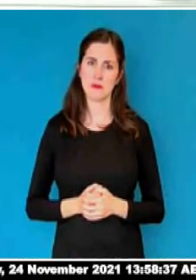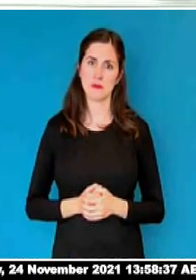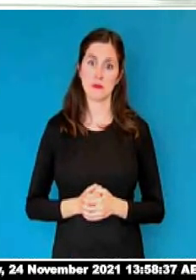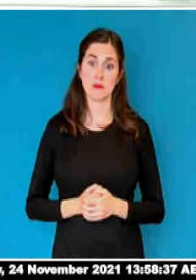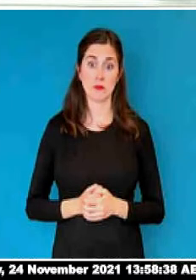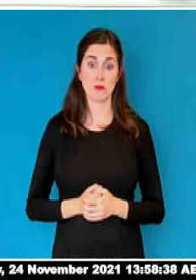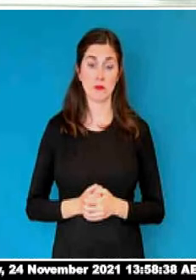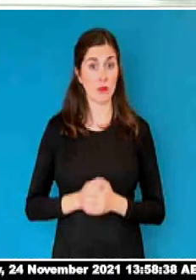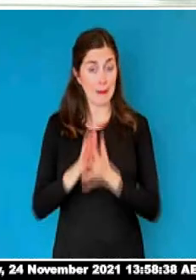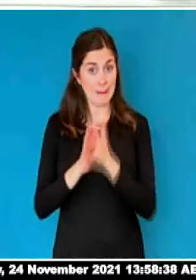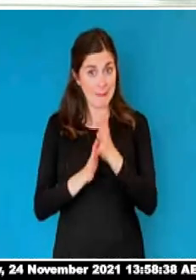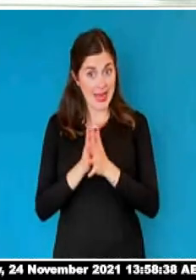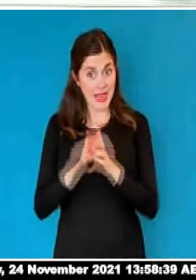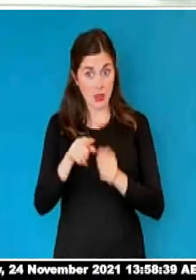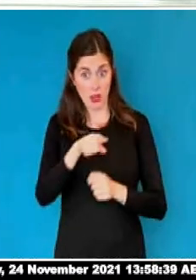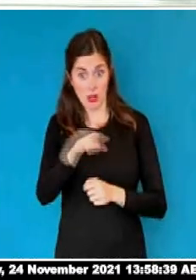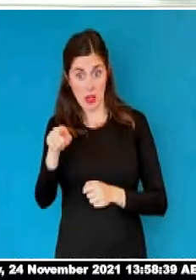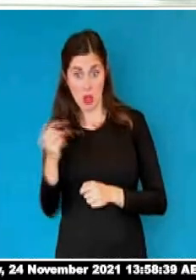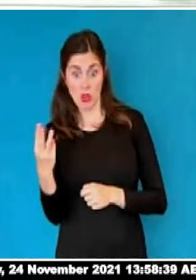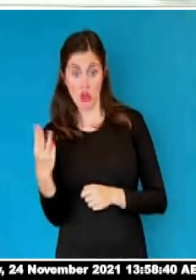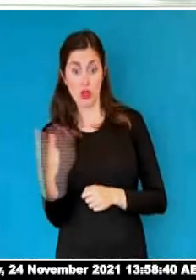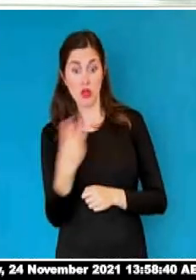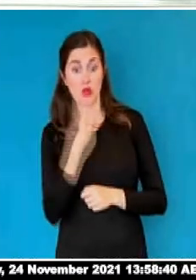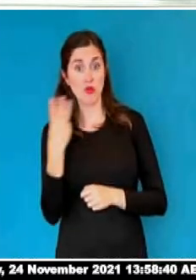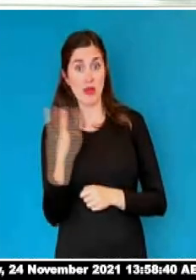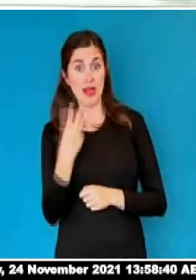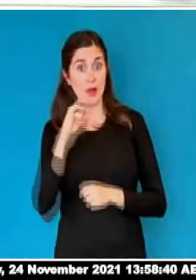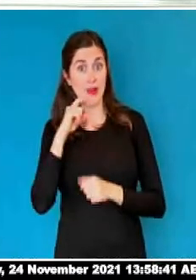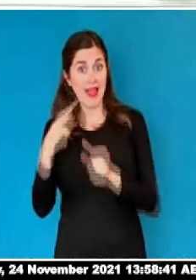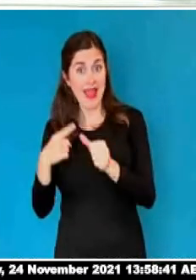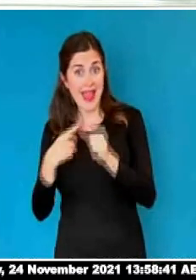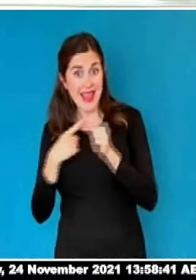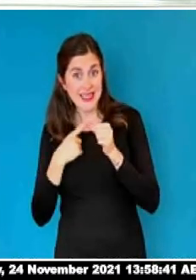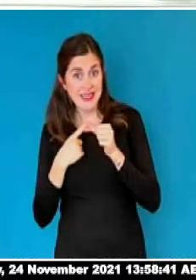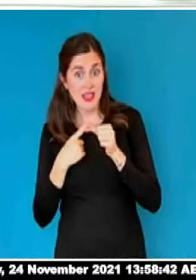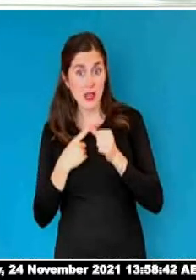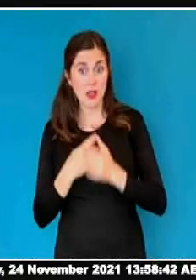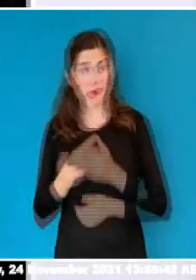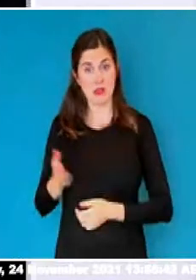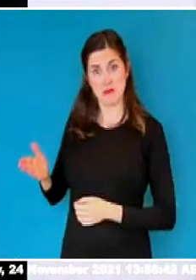questions on what basis, that Ms Baxter is unable to do so?